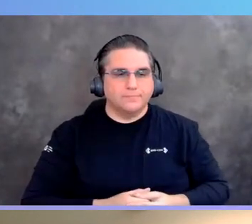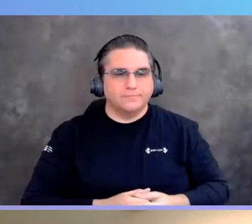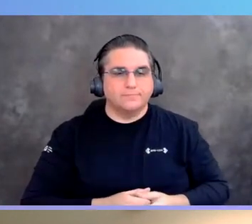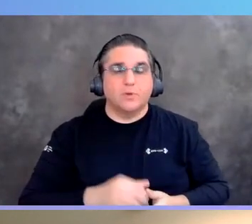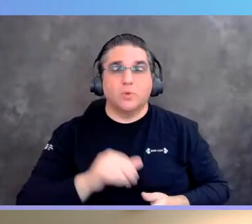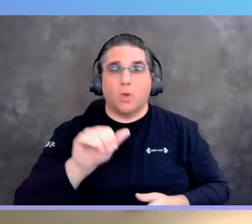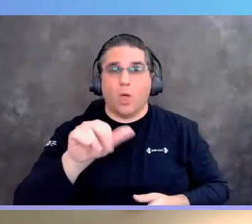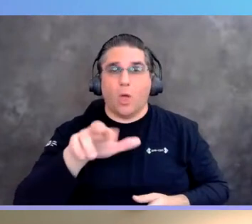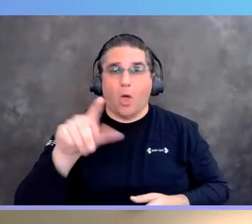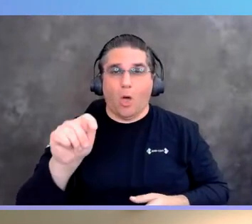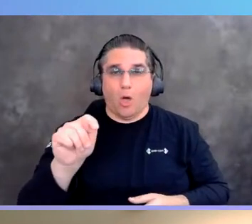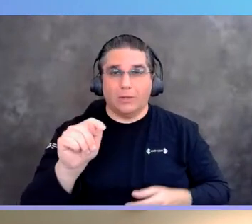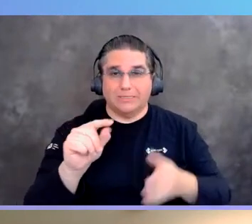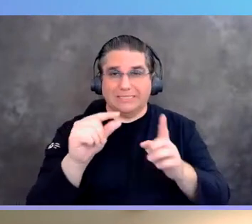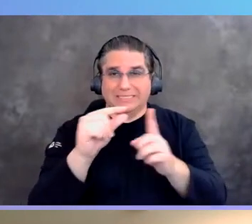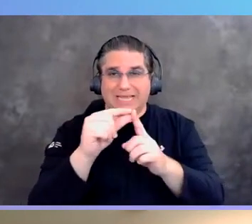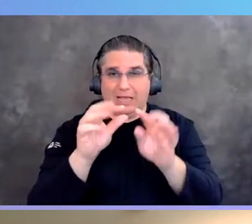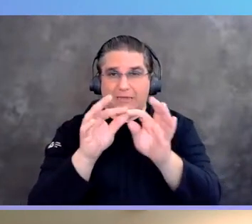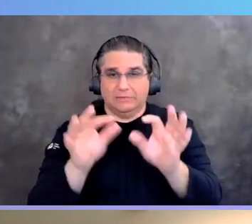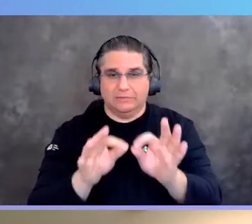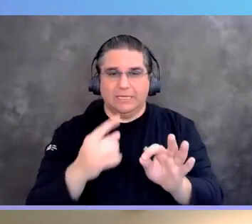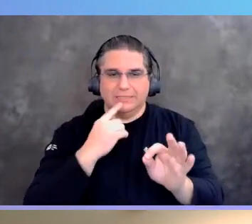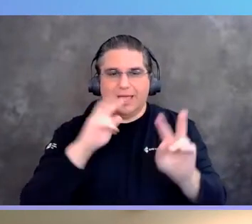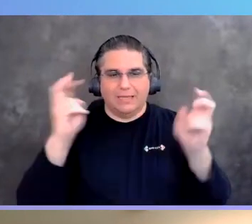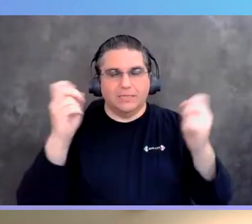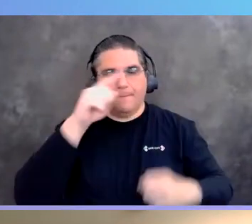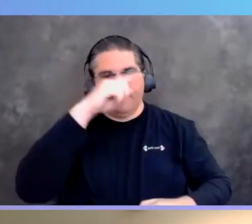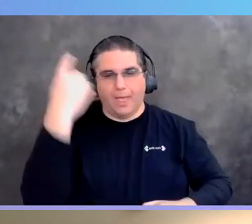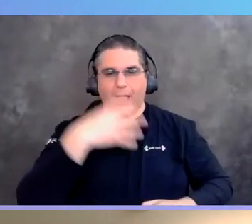image reads black and white photograph of students studied